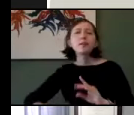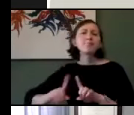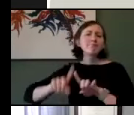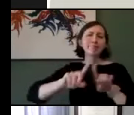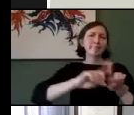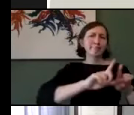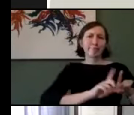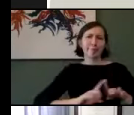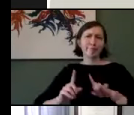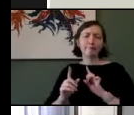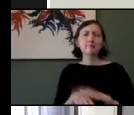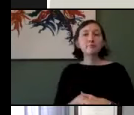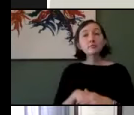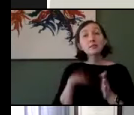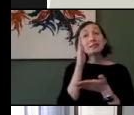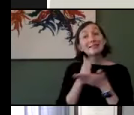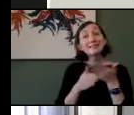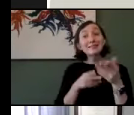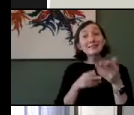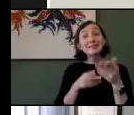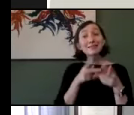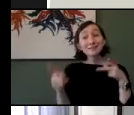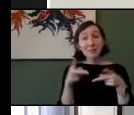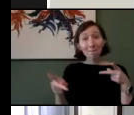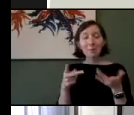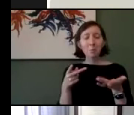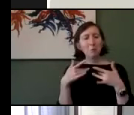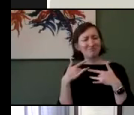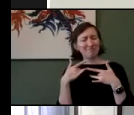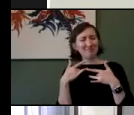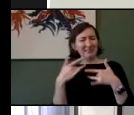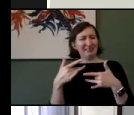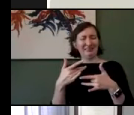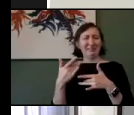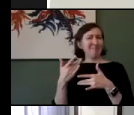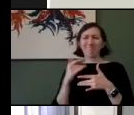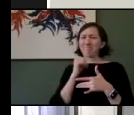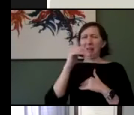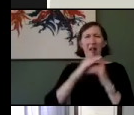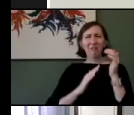Some people find elastic to be uncomfortable, especially if you have to wear a mask